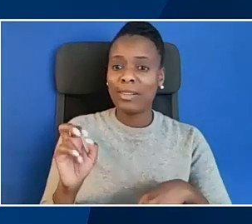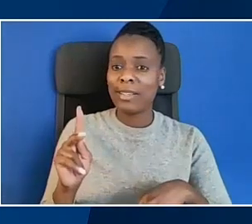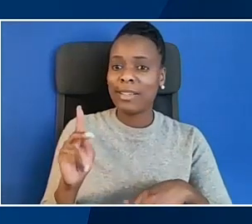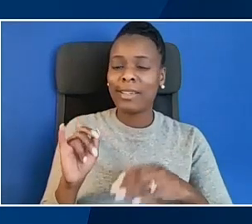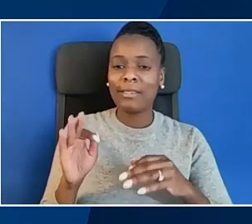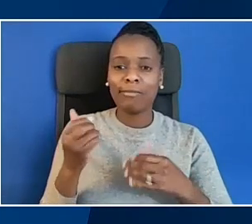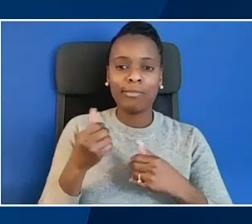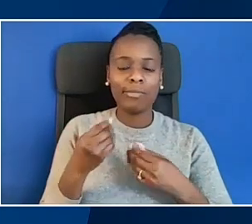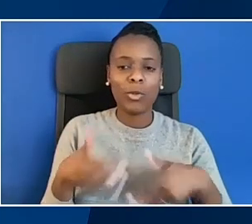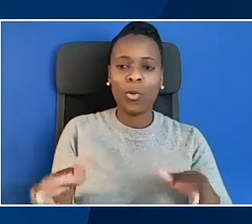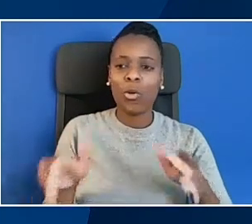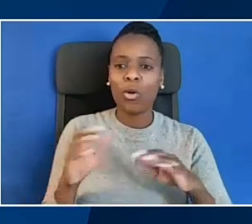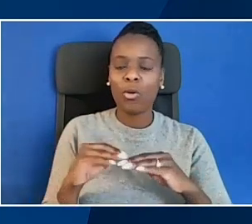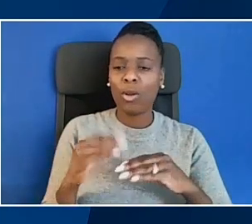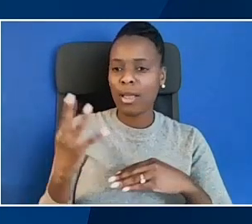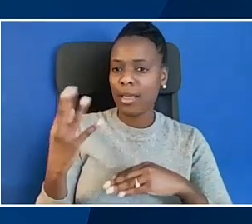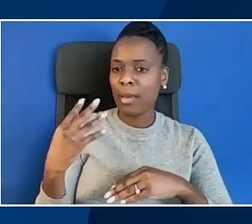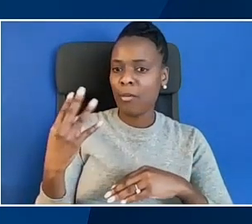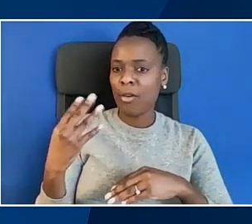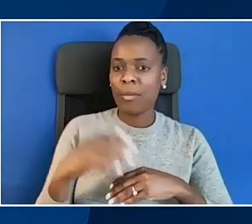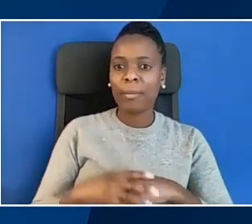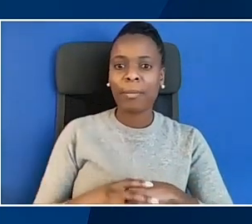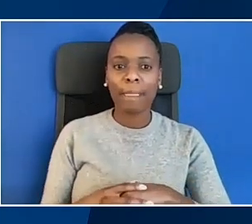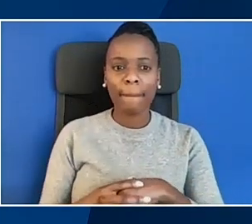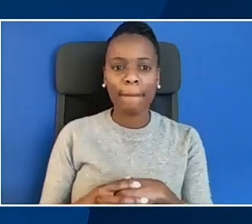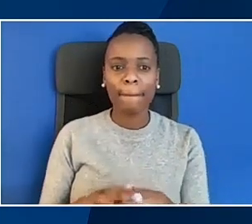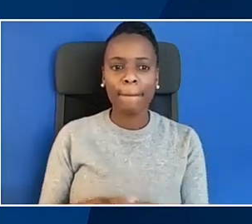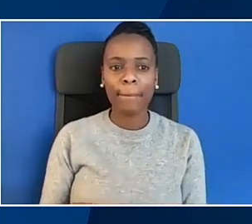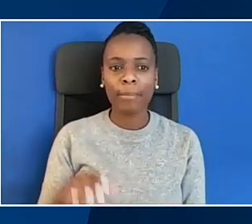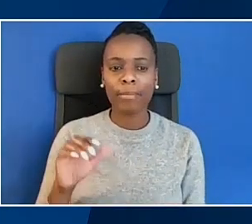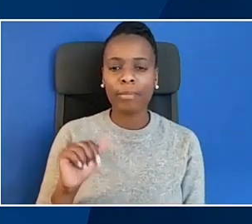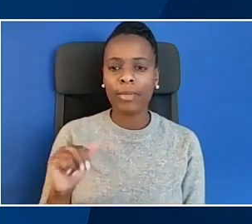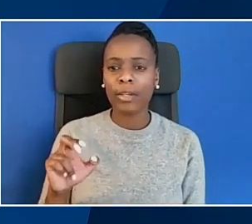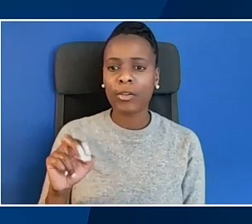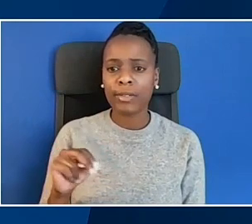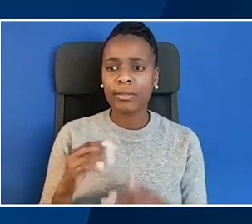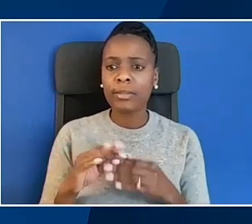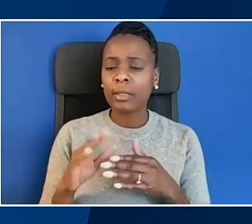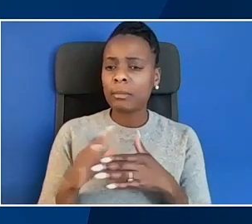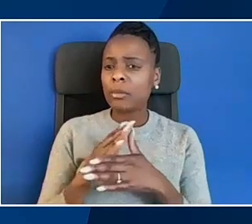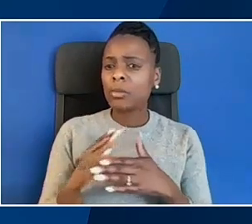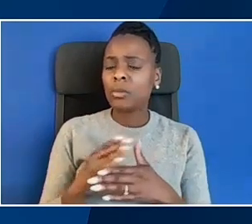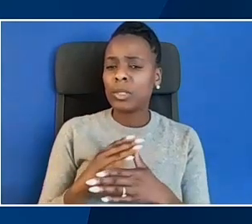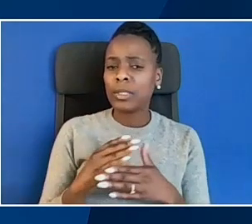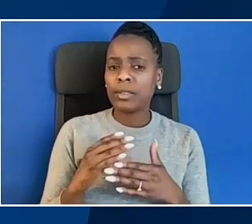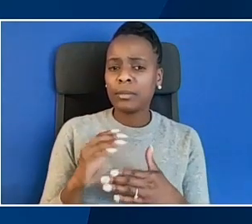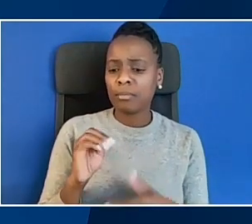Yeah. So I just- it'll be sometime between March 4th and March 7th.